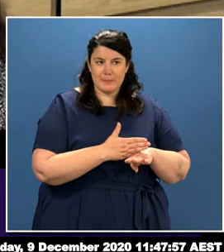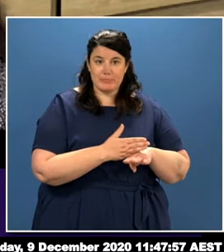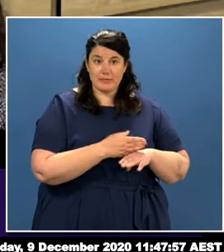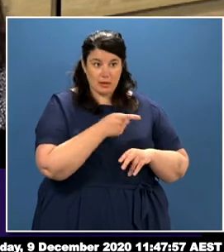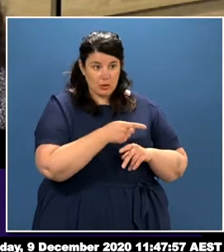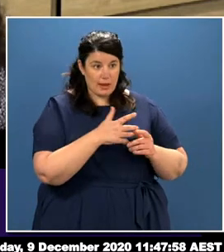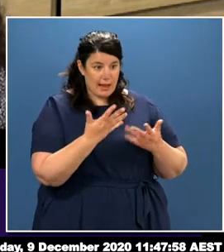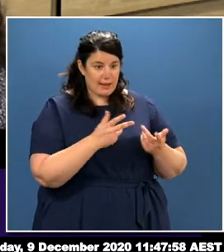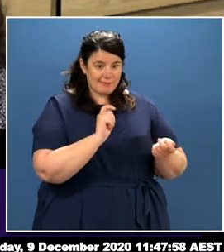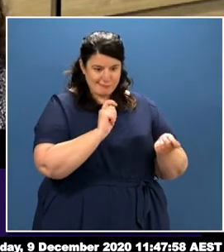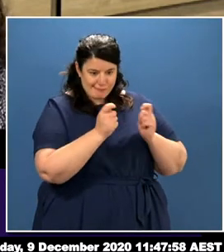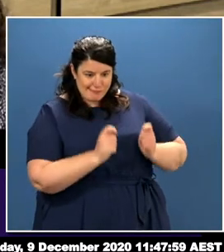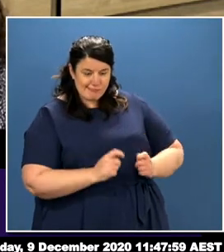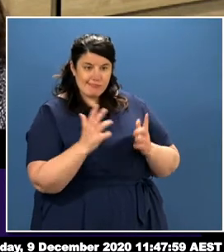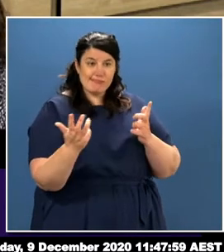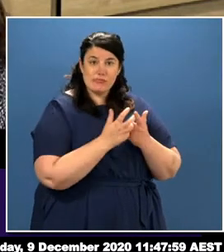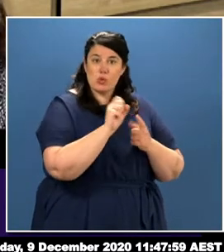any sorts of assistance.